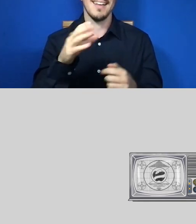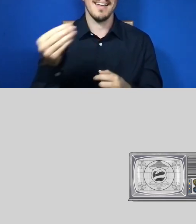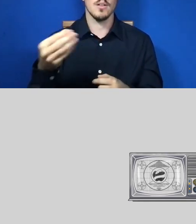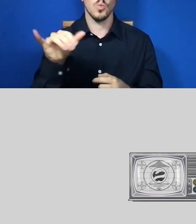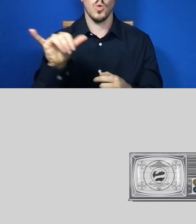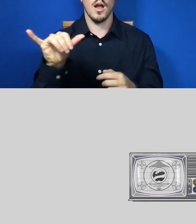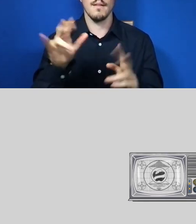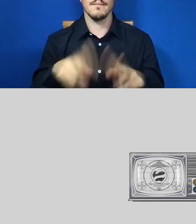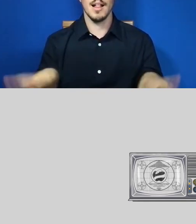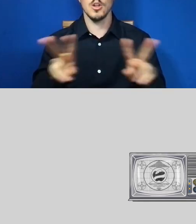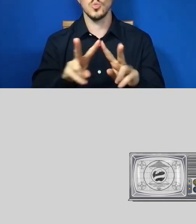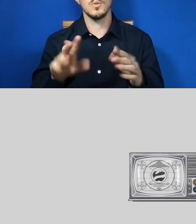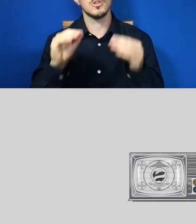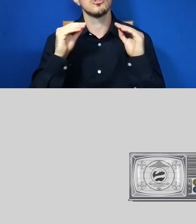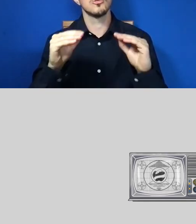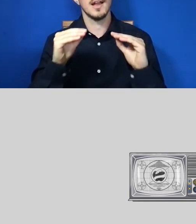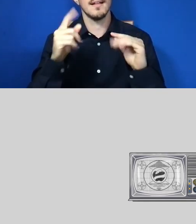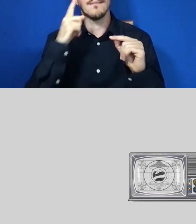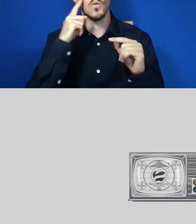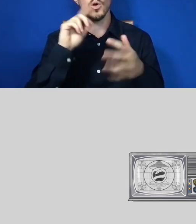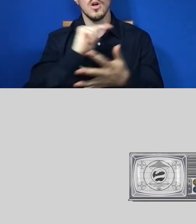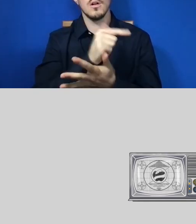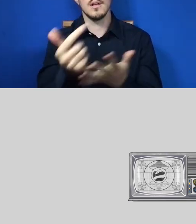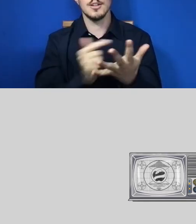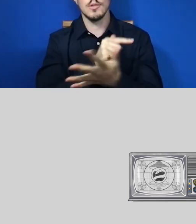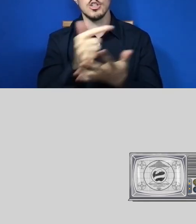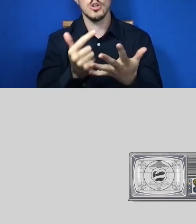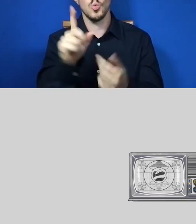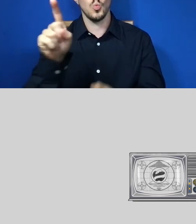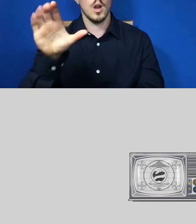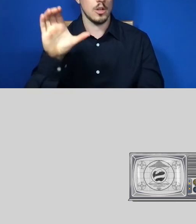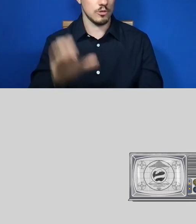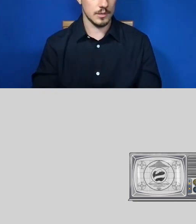and we'll be training for 100 training for iteration epox